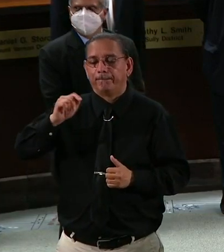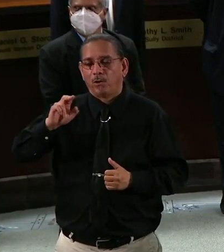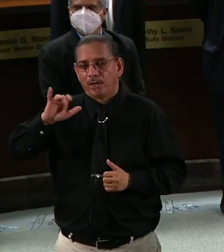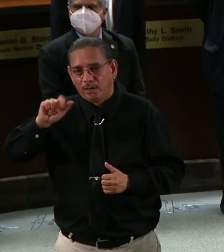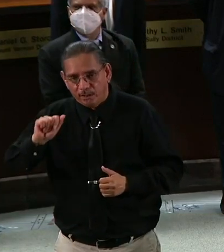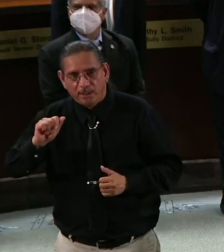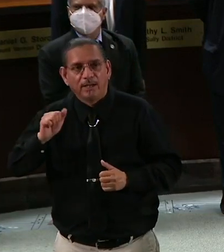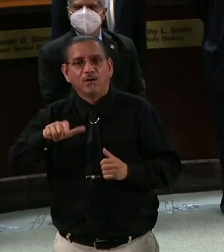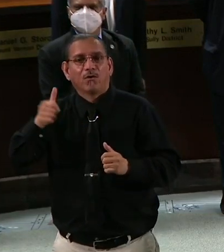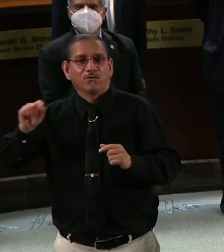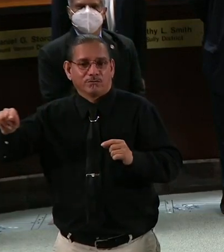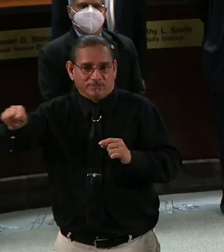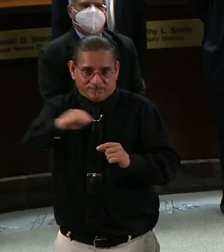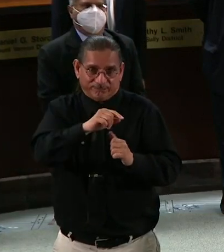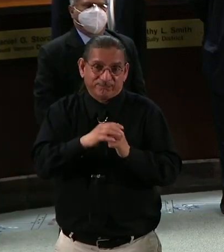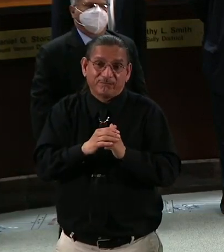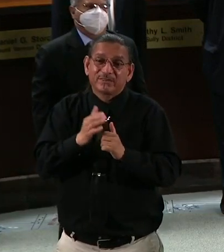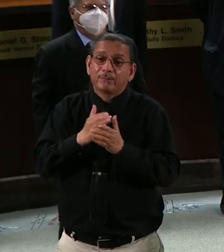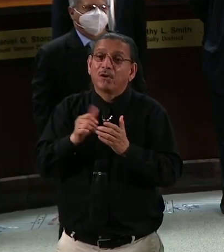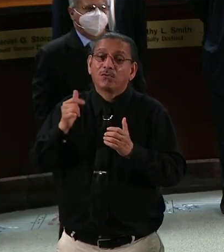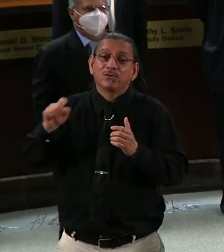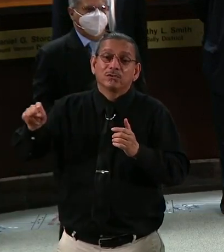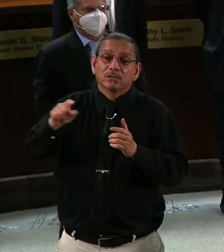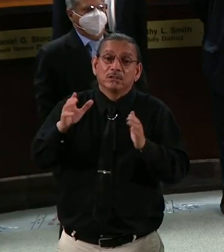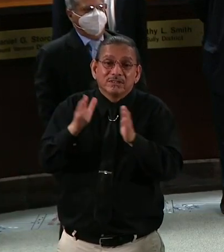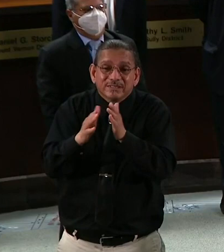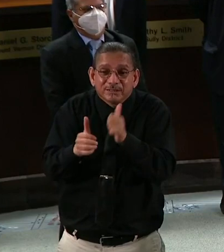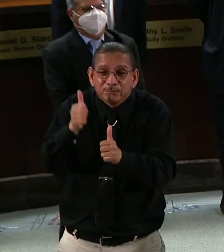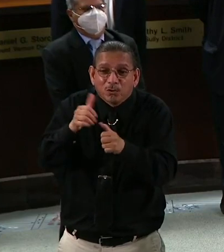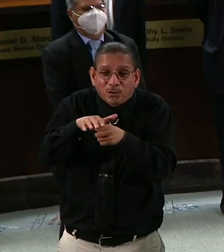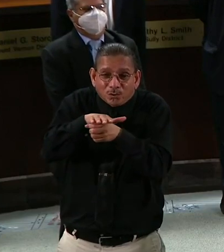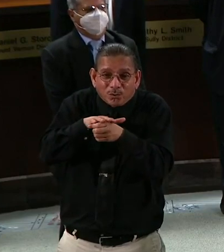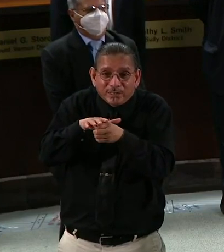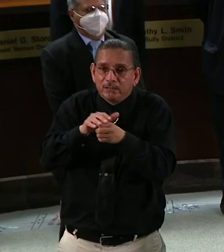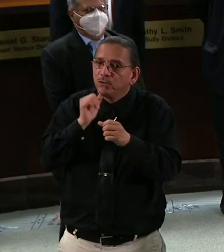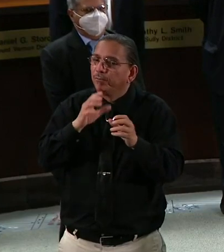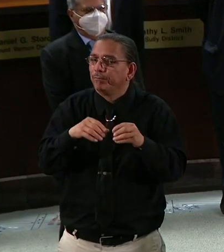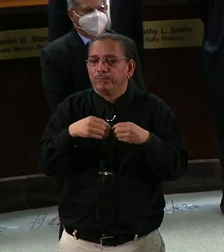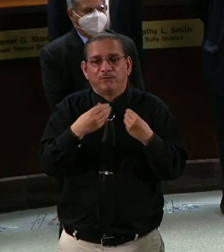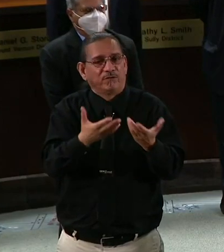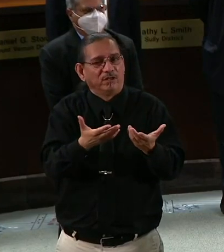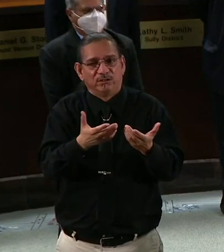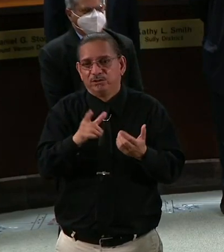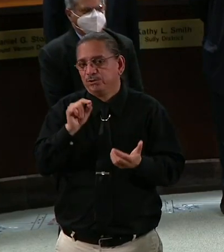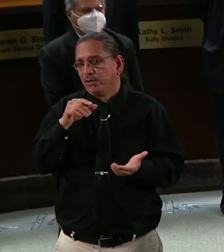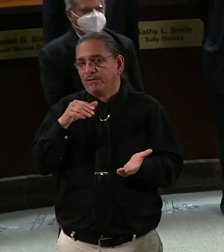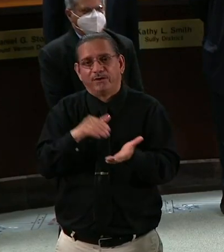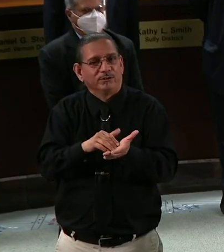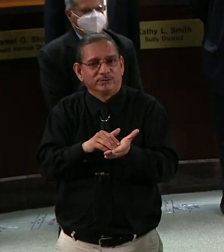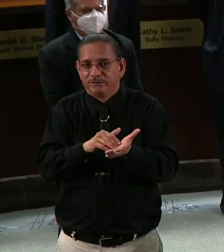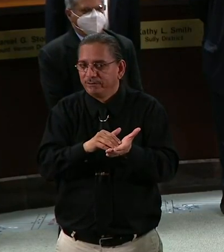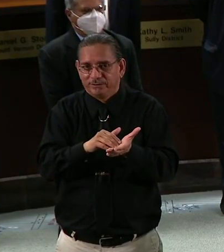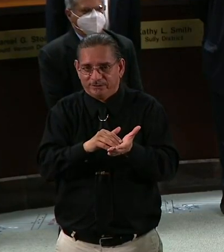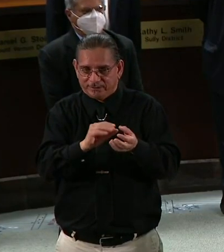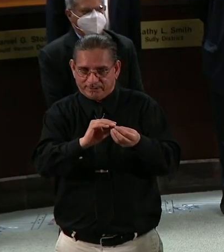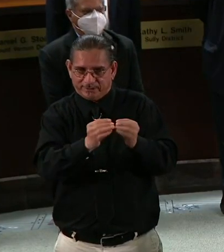OTHERS SOME OF THE LOWER. SMALLER LOCALITIES WE DON'T